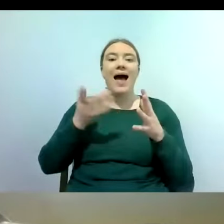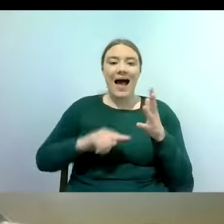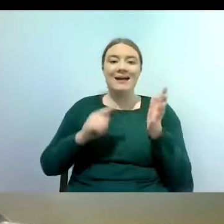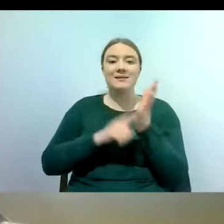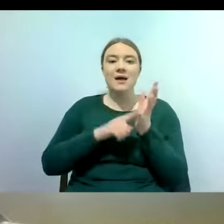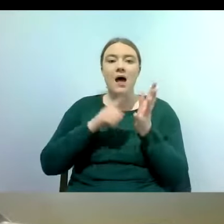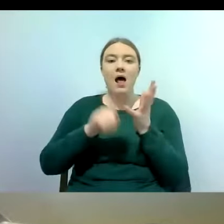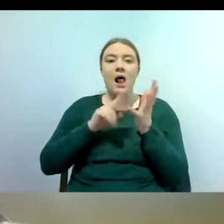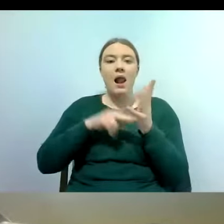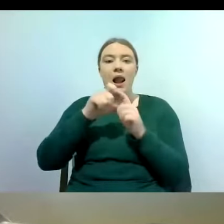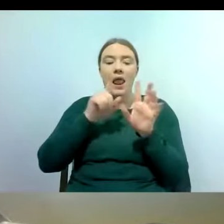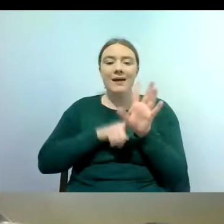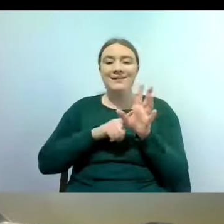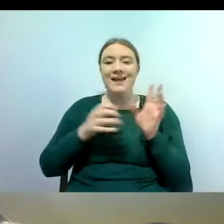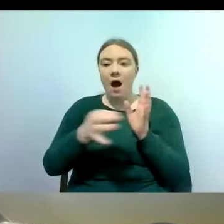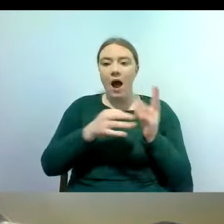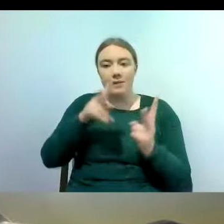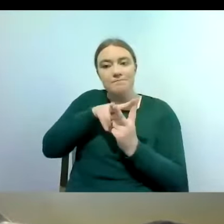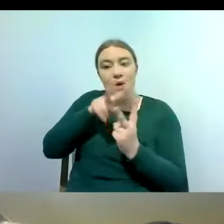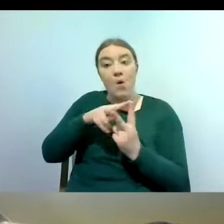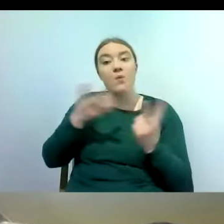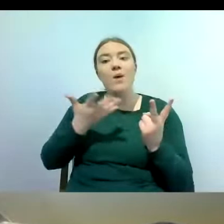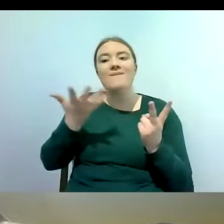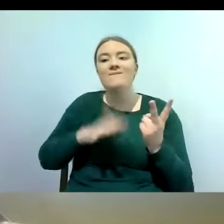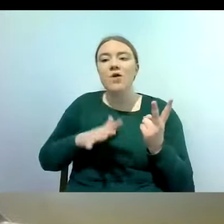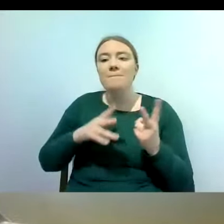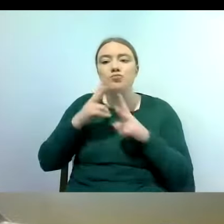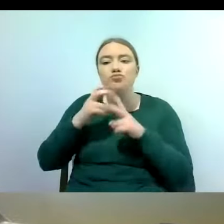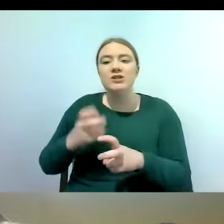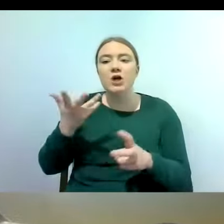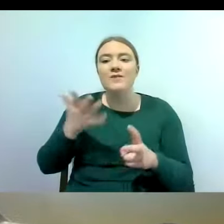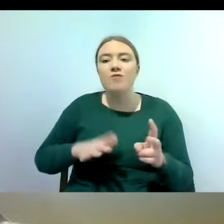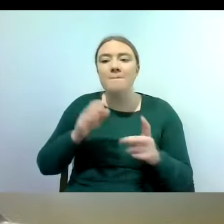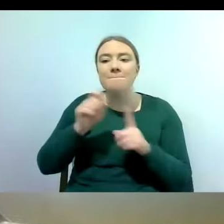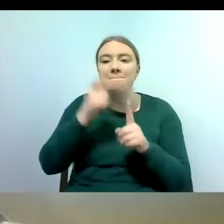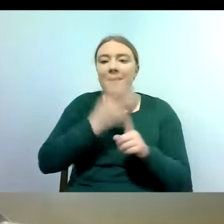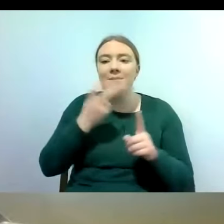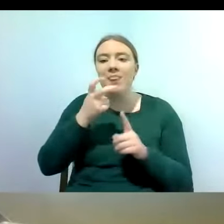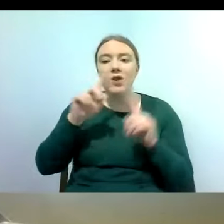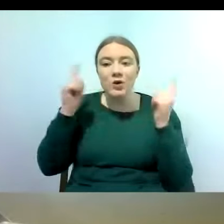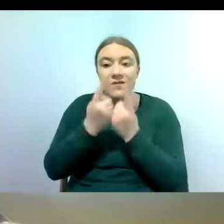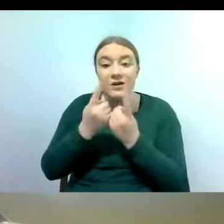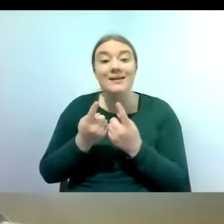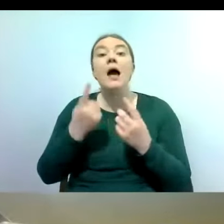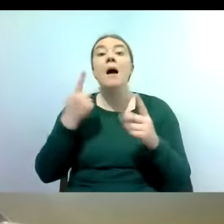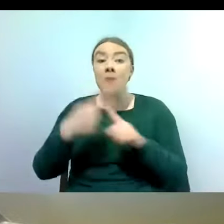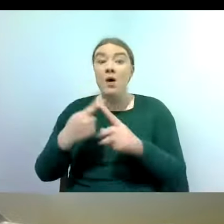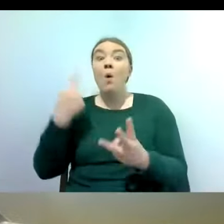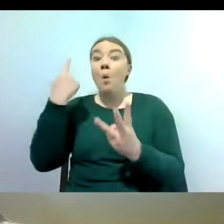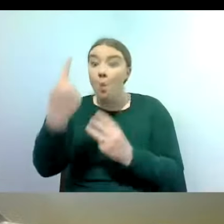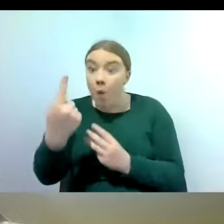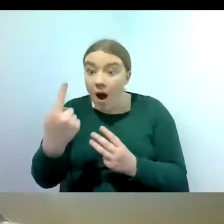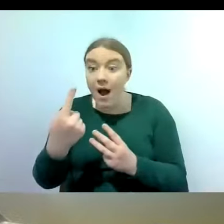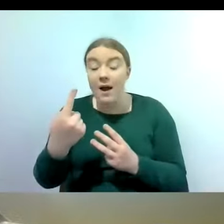at plymouth university and we've also had one fish detected um by the the marine institute in ireland